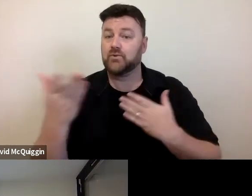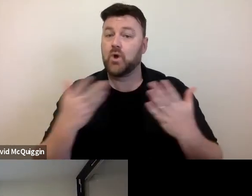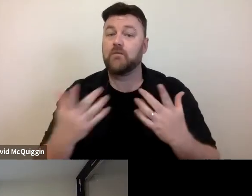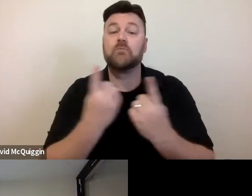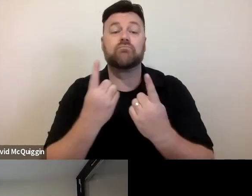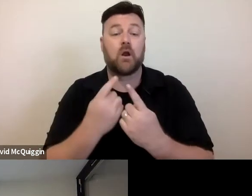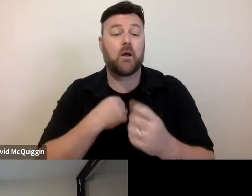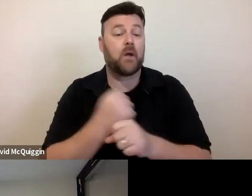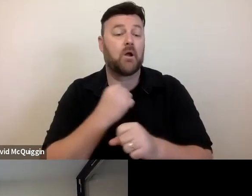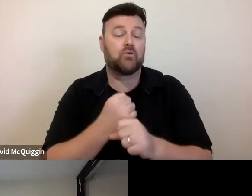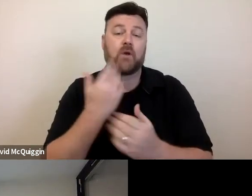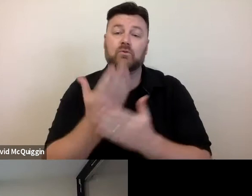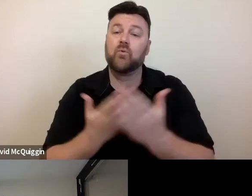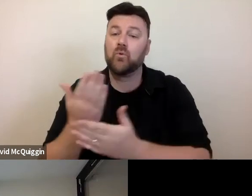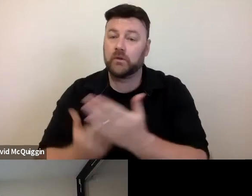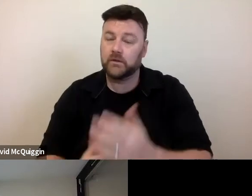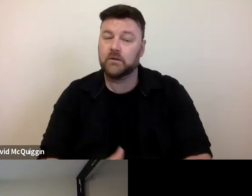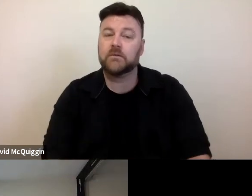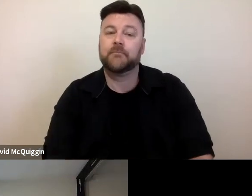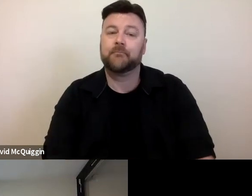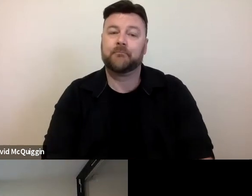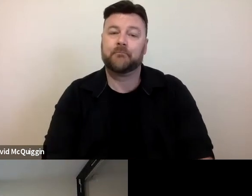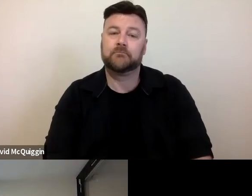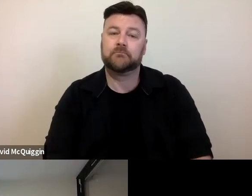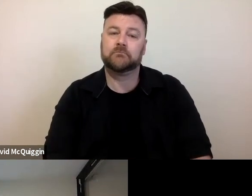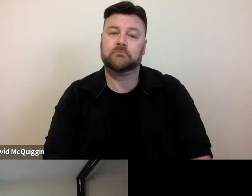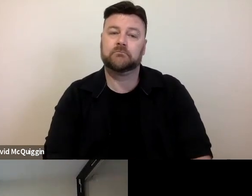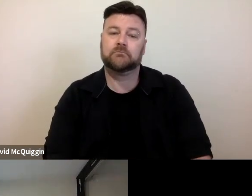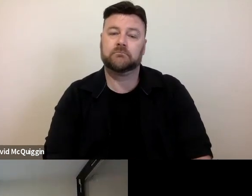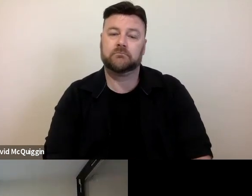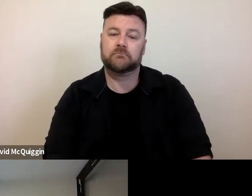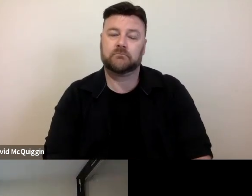psychographic audience.